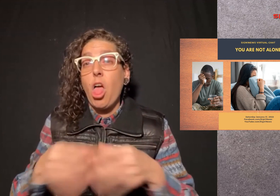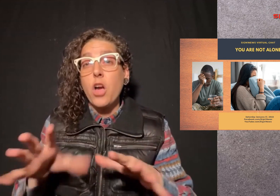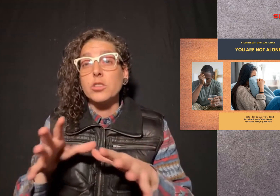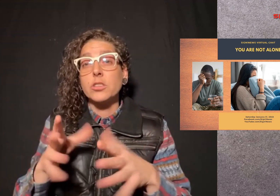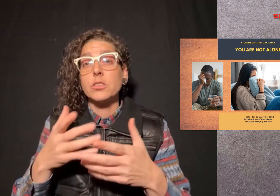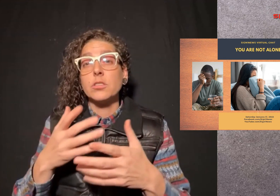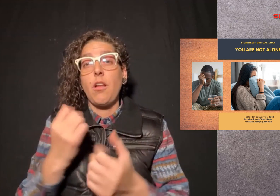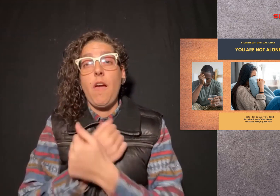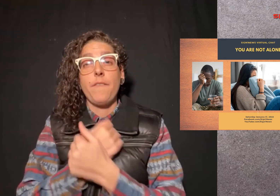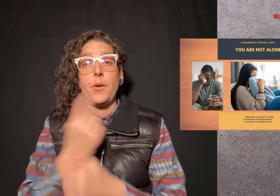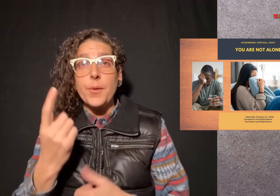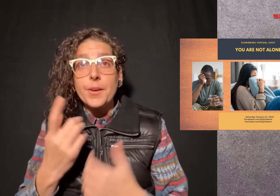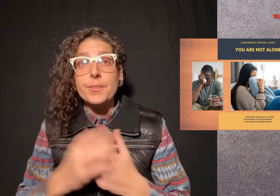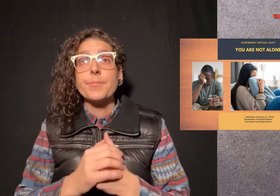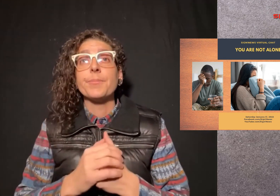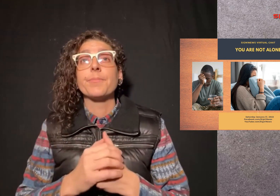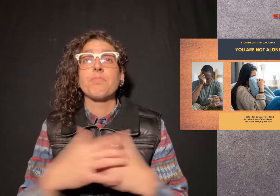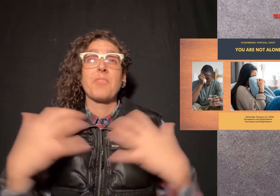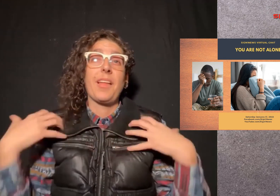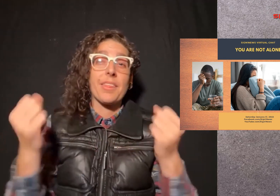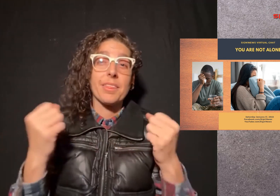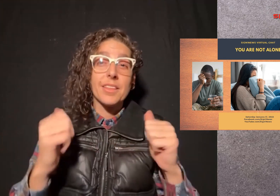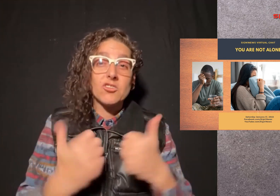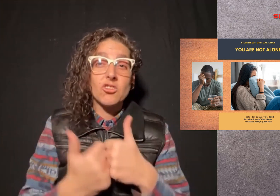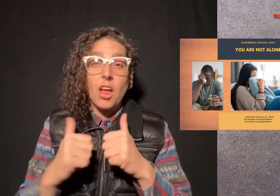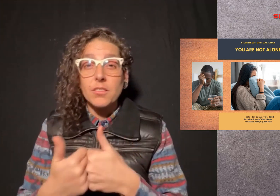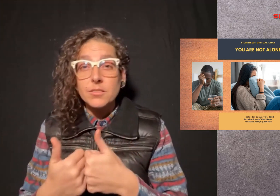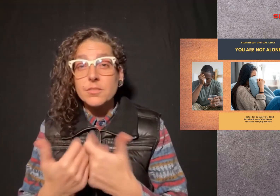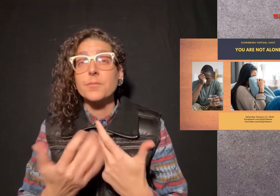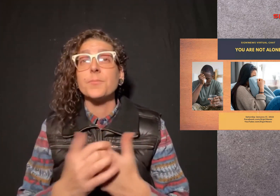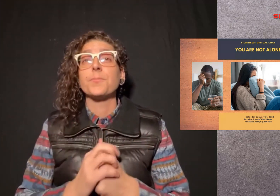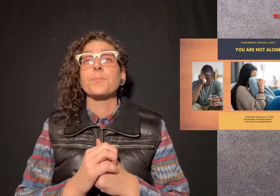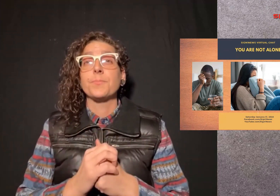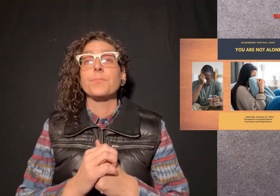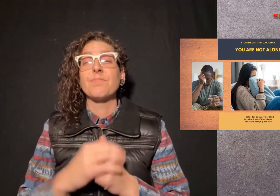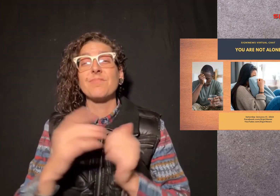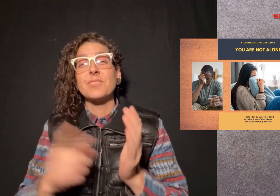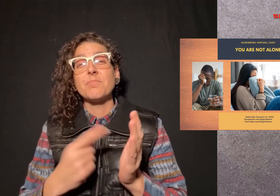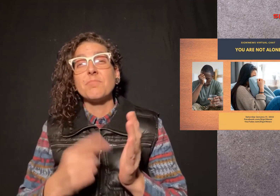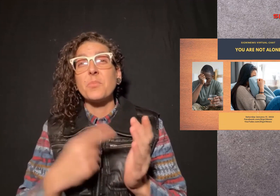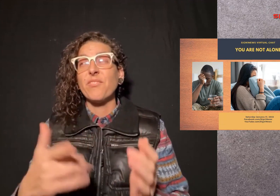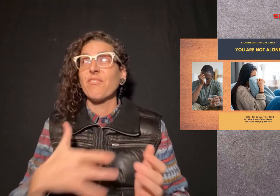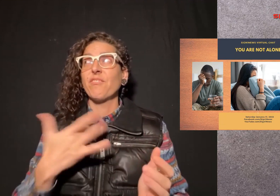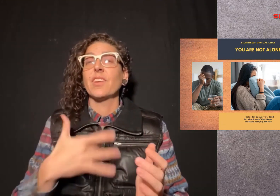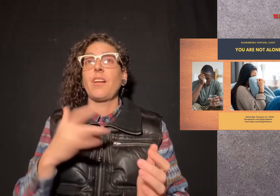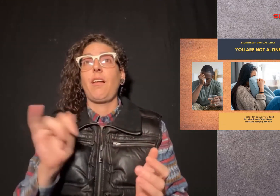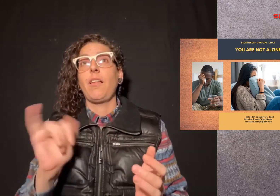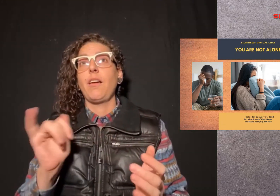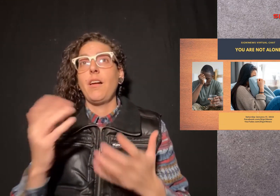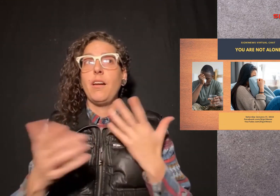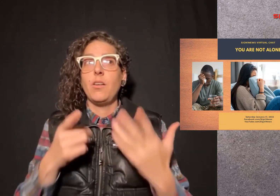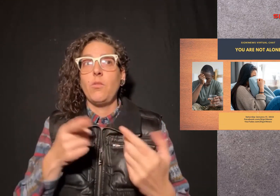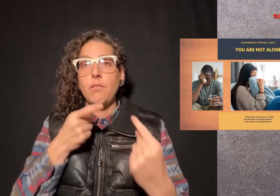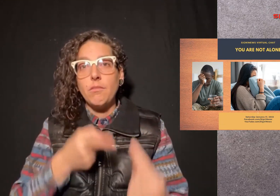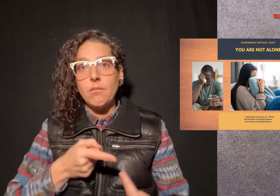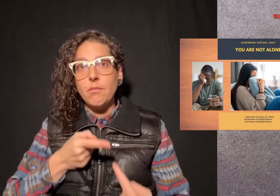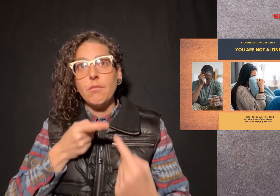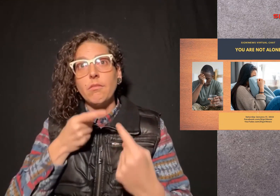the loss of loved ones health challenges sometimes it feels like you're struggling all alone